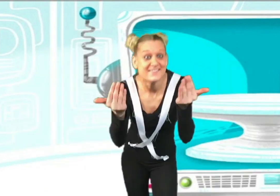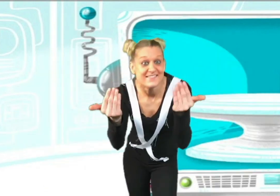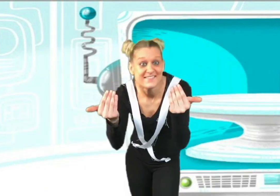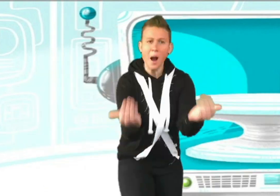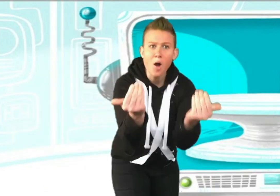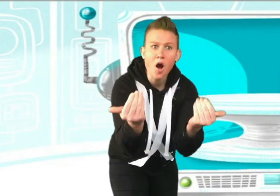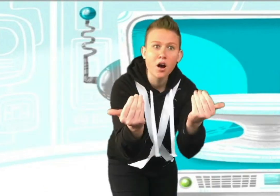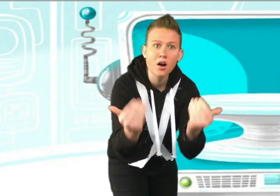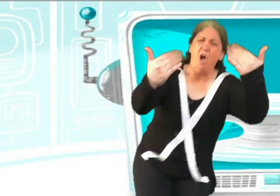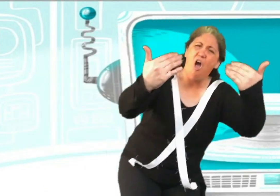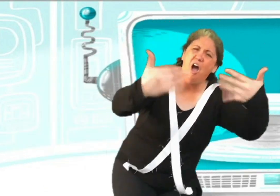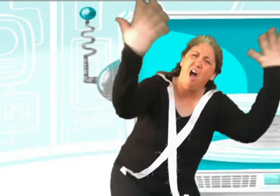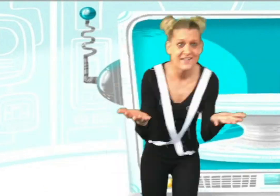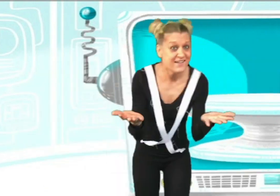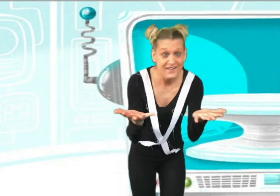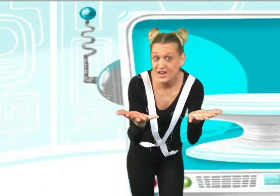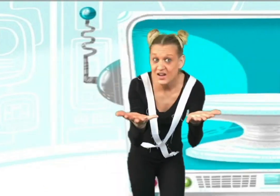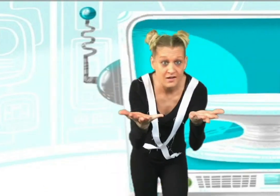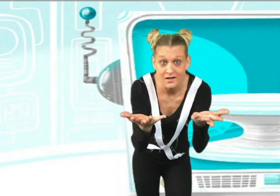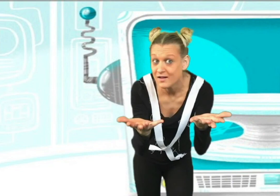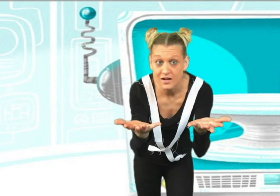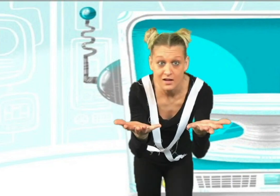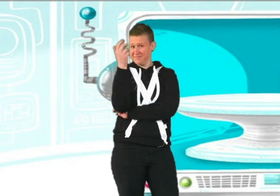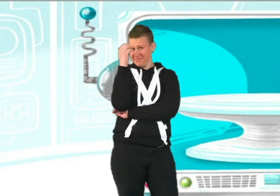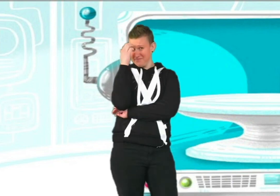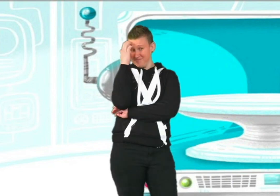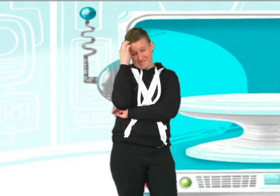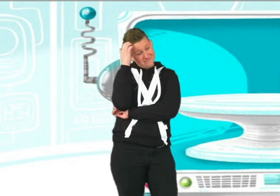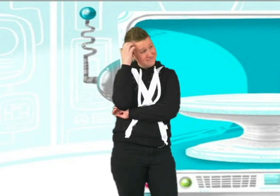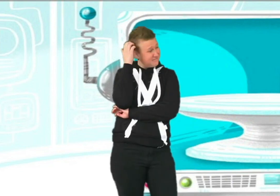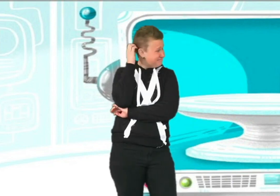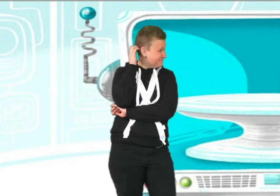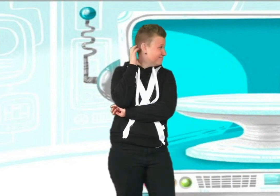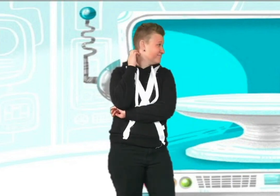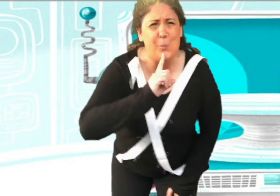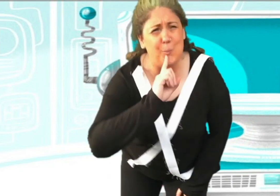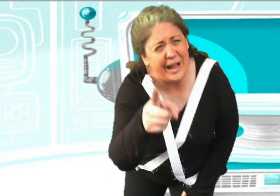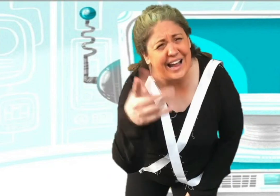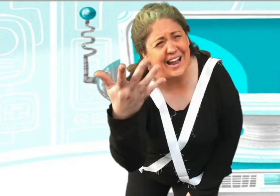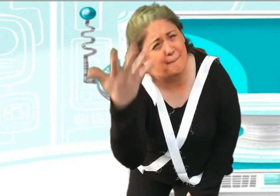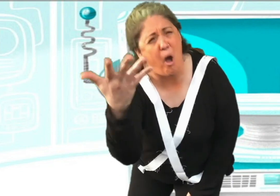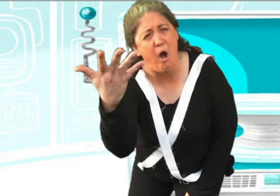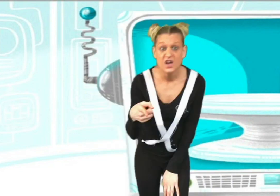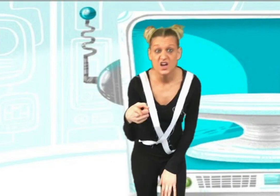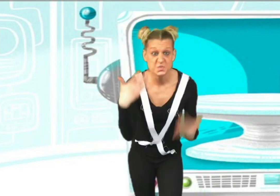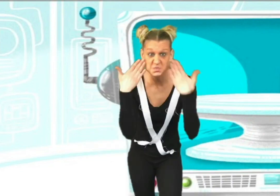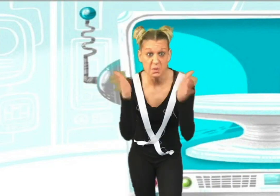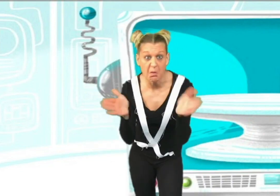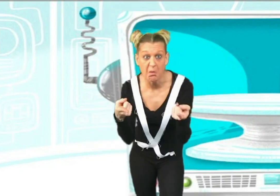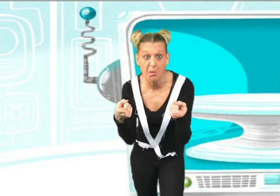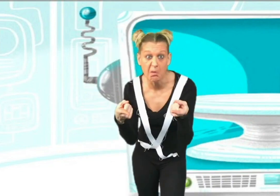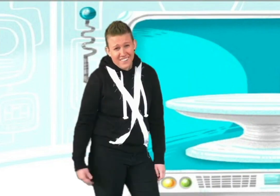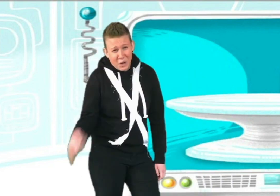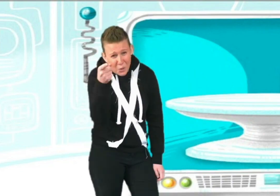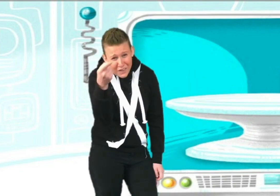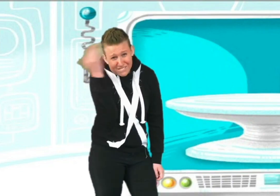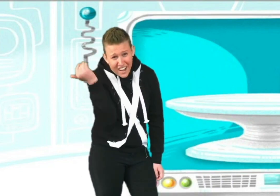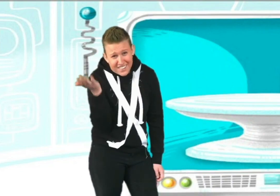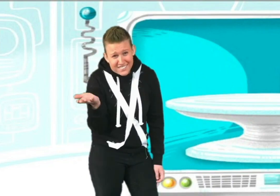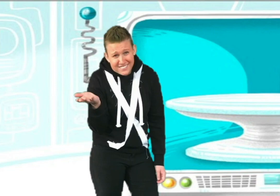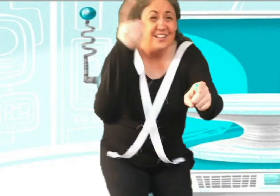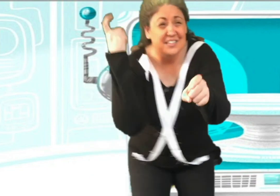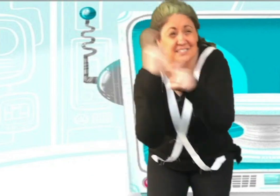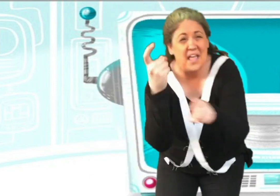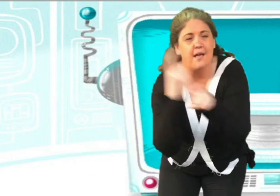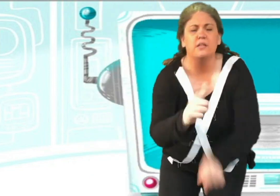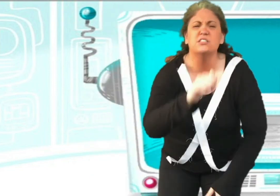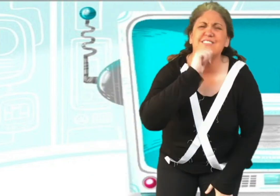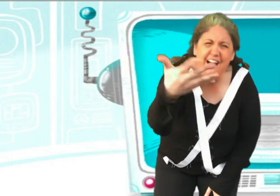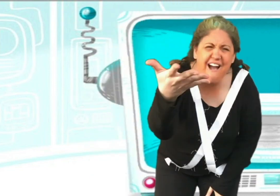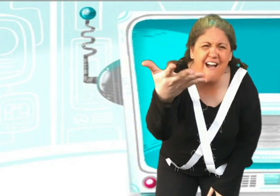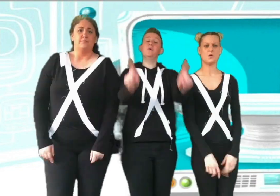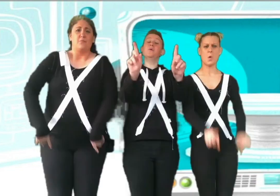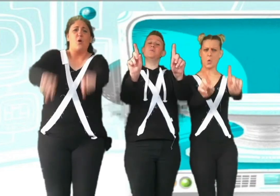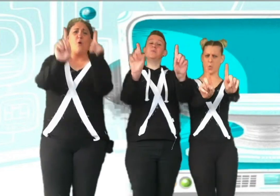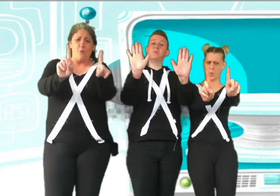Have you forgotten? Don’t you know?